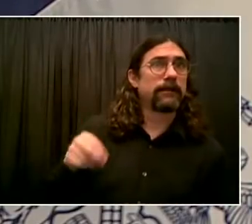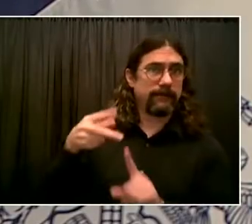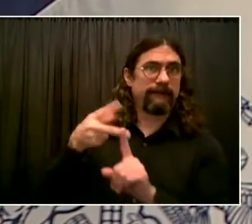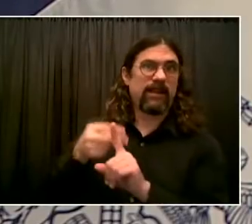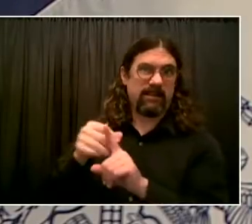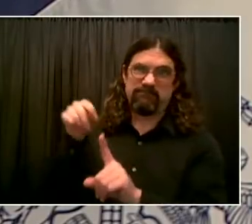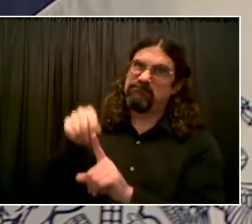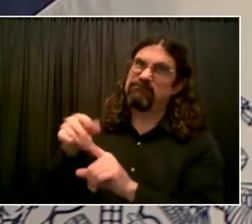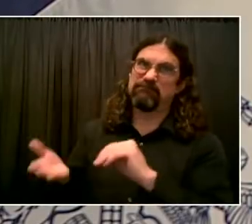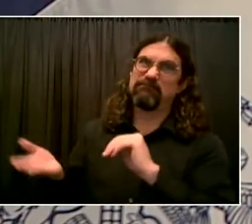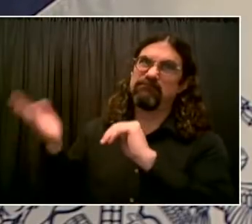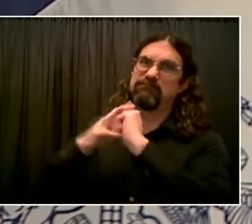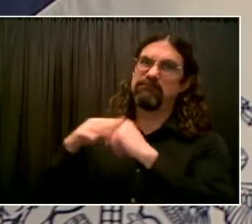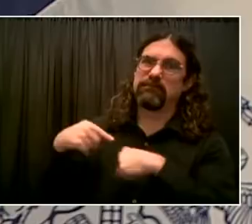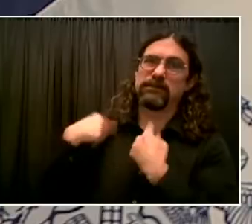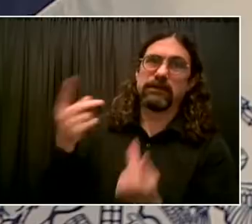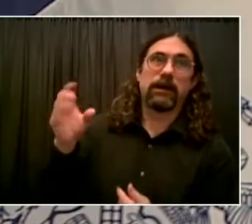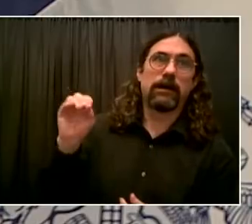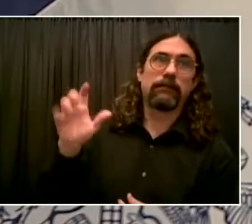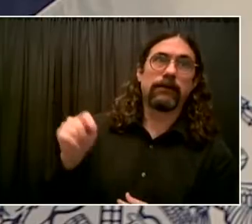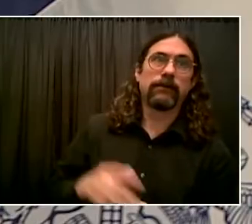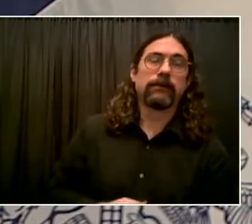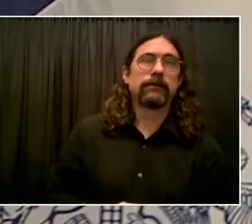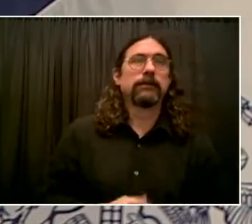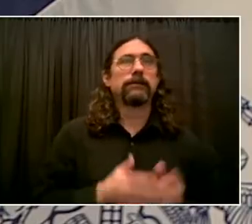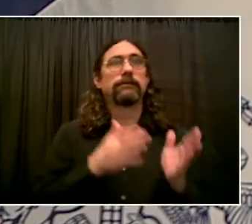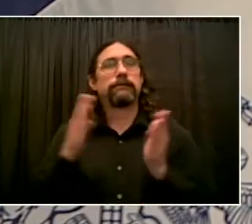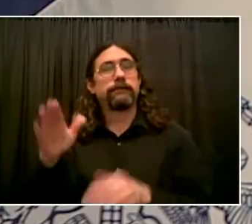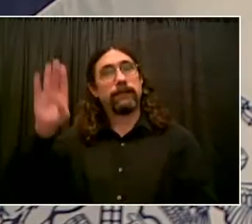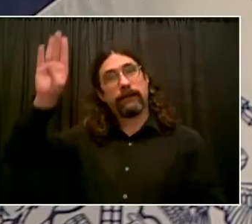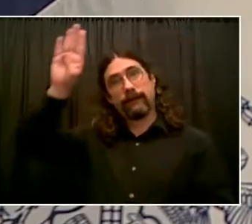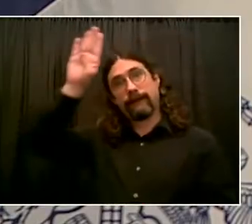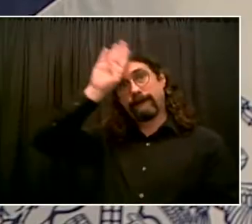YOU WILL SEE THE GROWTH. NYPD, 87%